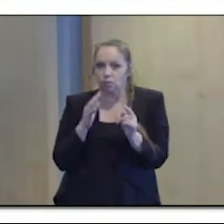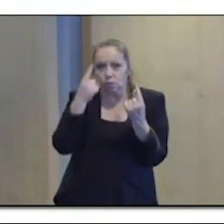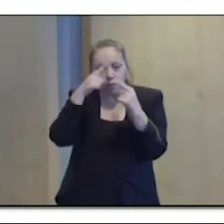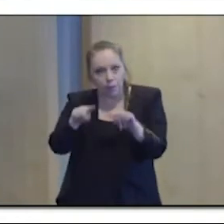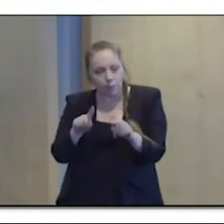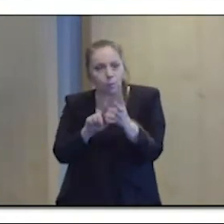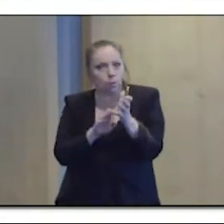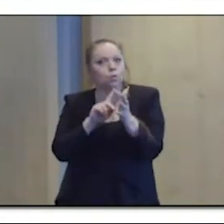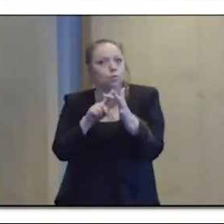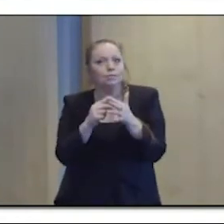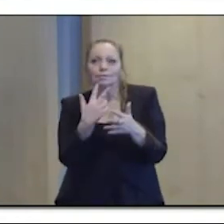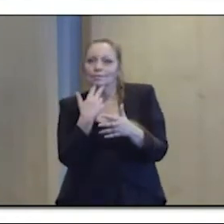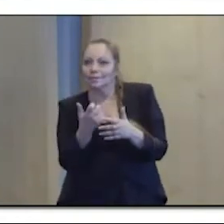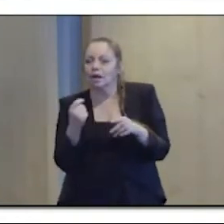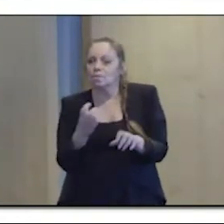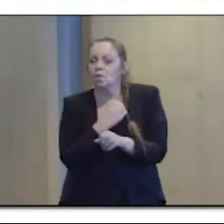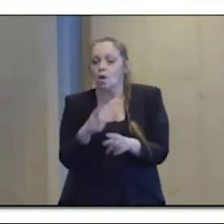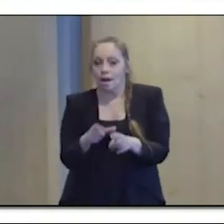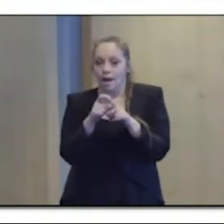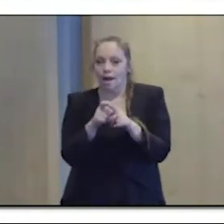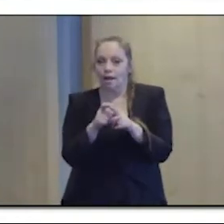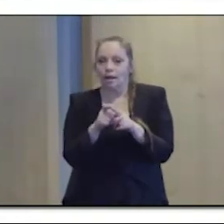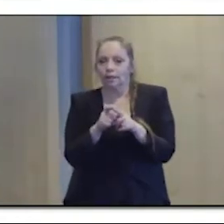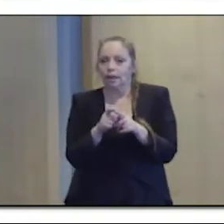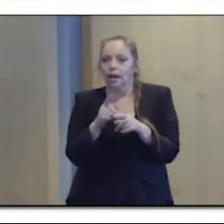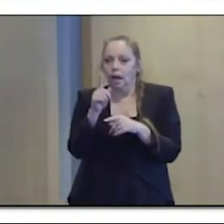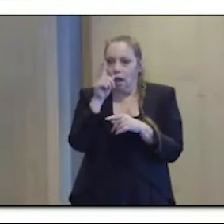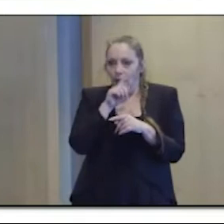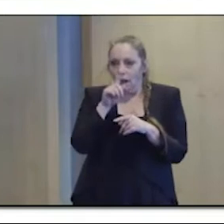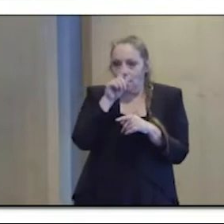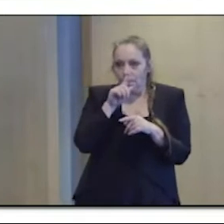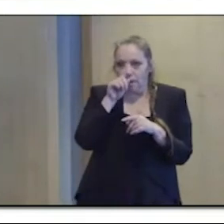I should note that cold generators like humans don't particularly like extremely hot days